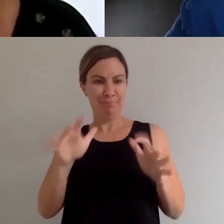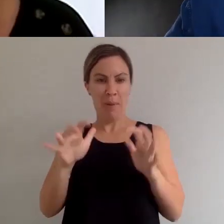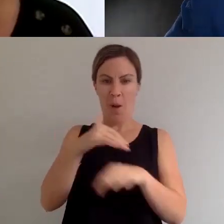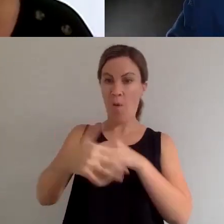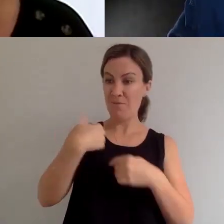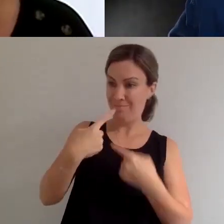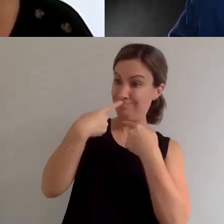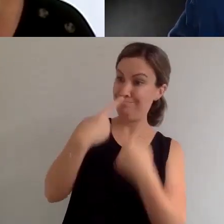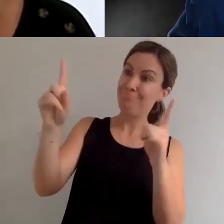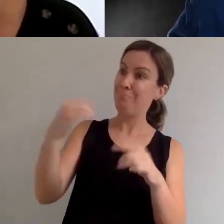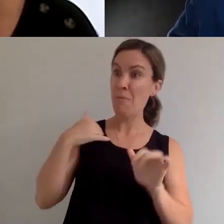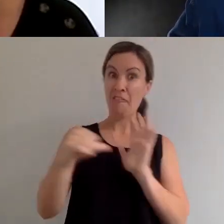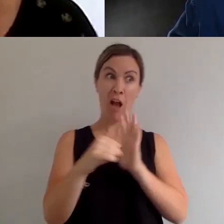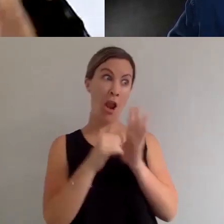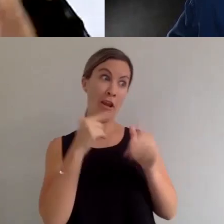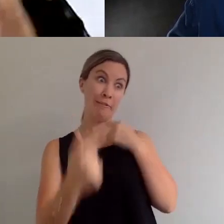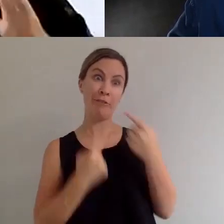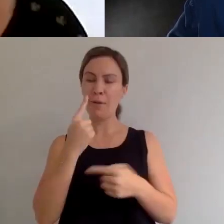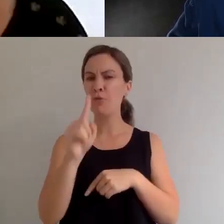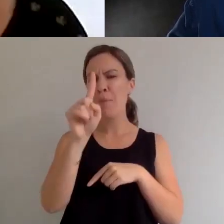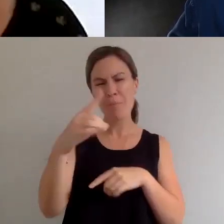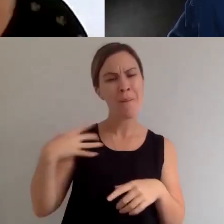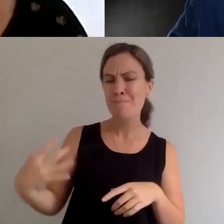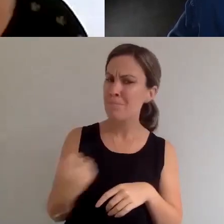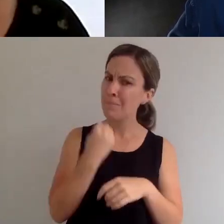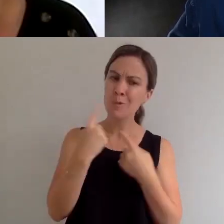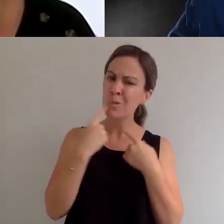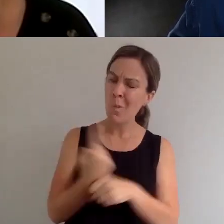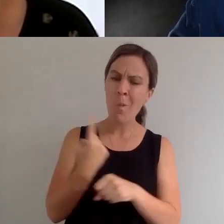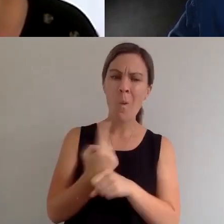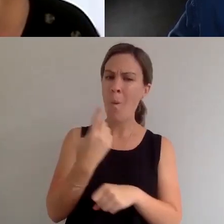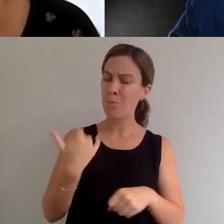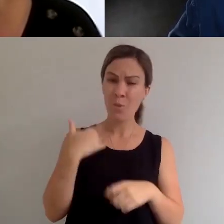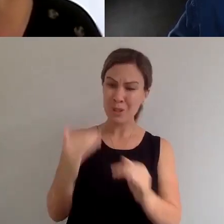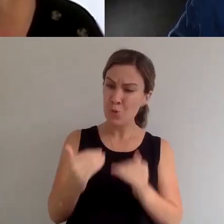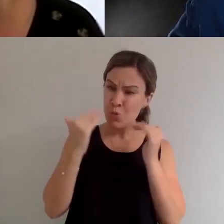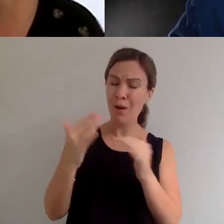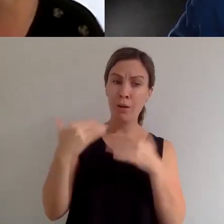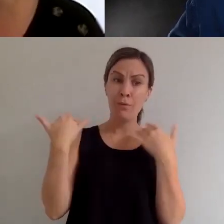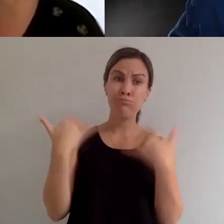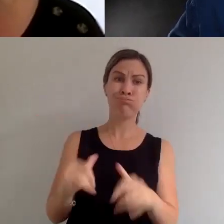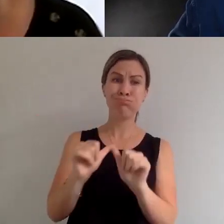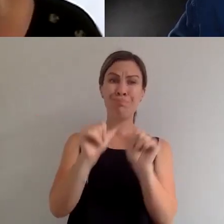I just actually think like we have to talk about this because this is just one of the most massive things that we're all going through.